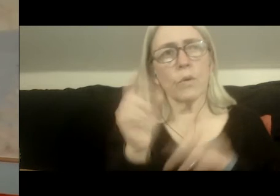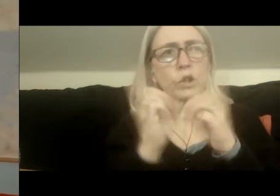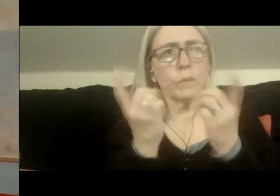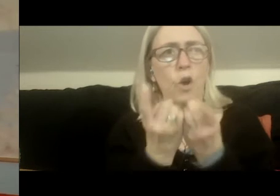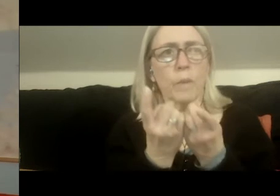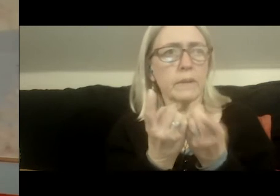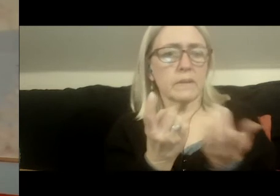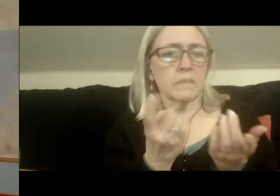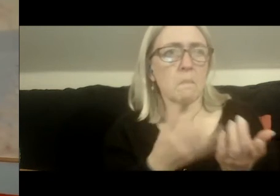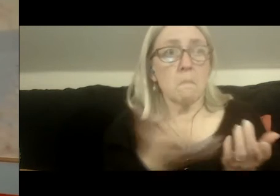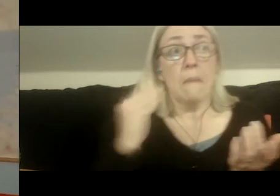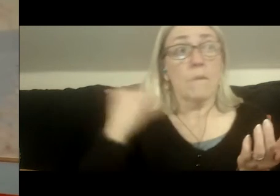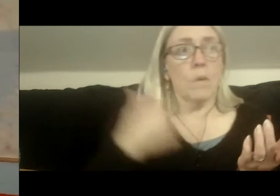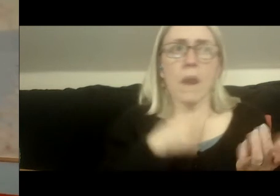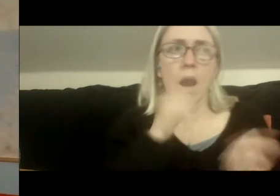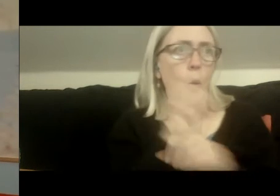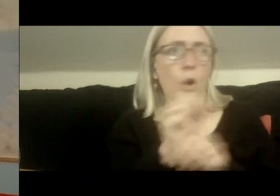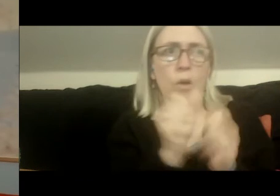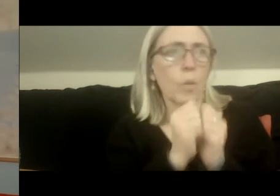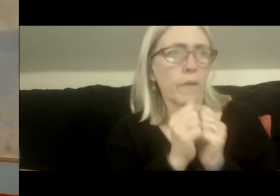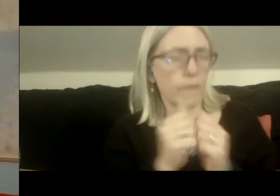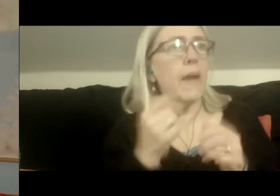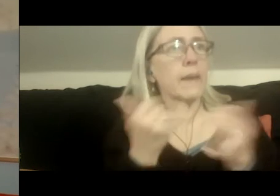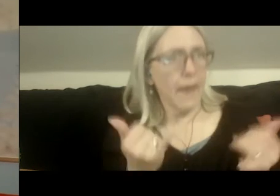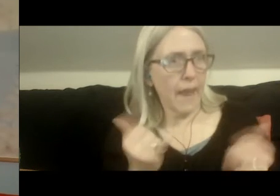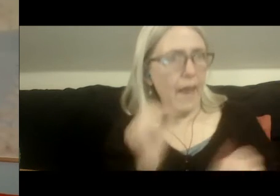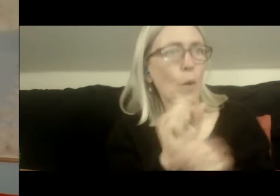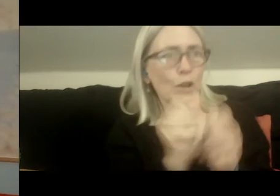I think if any of them are watching this video they will definitely know who I'm referring to,